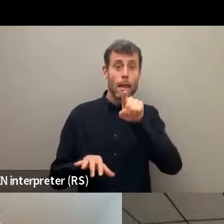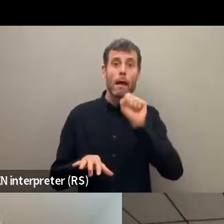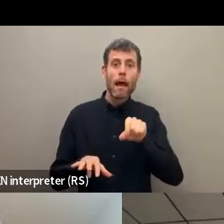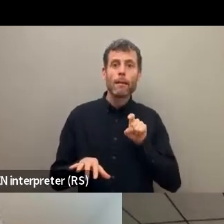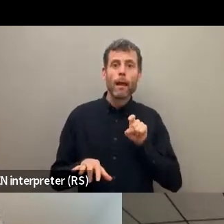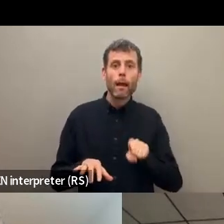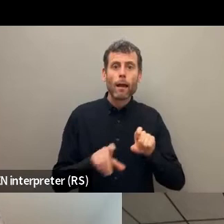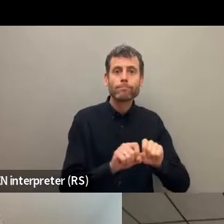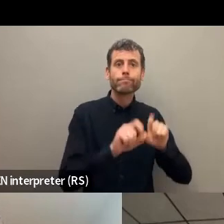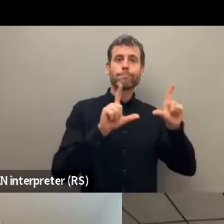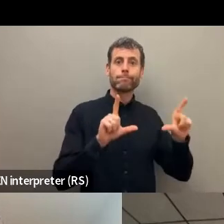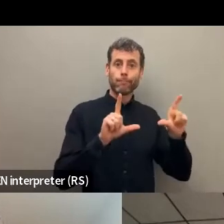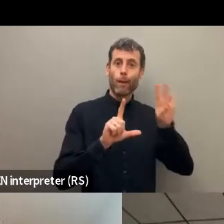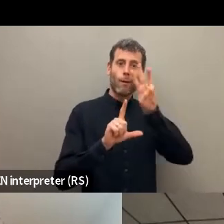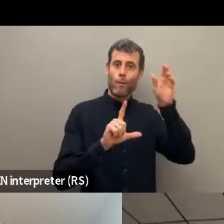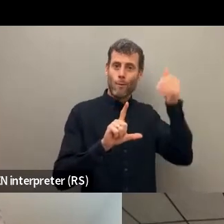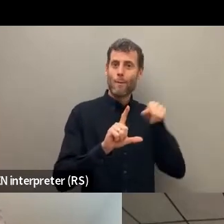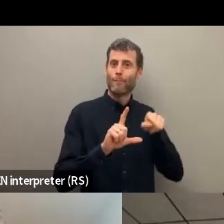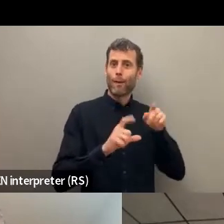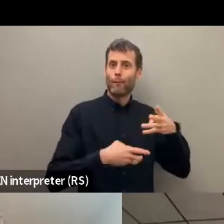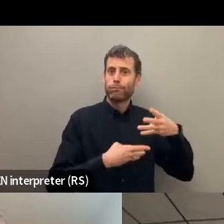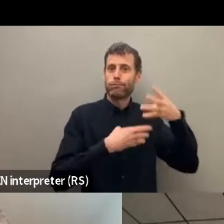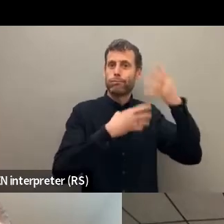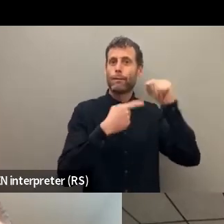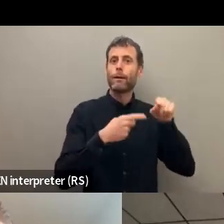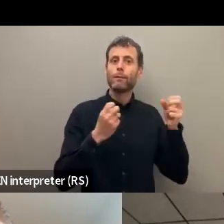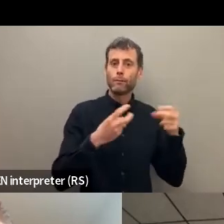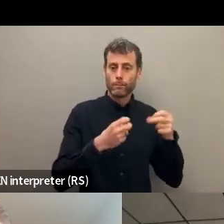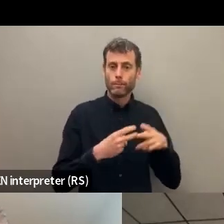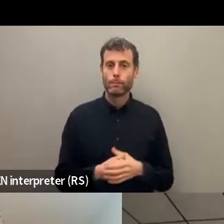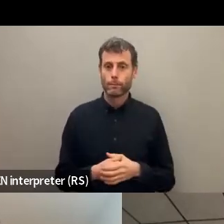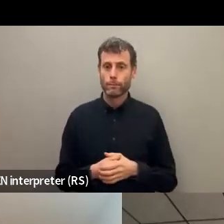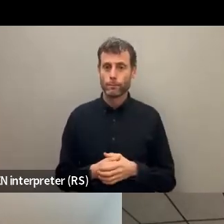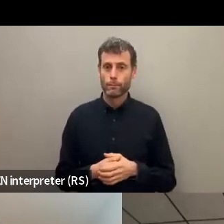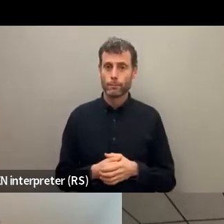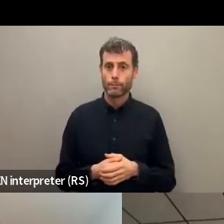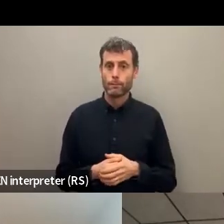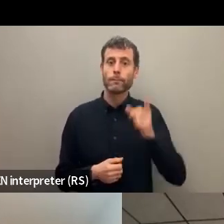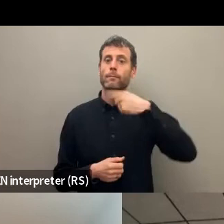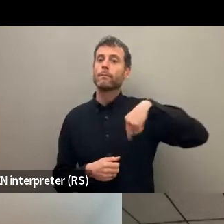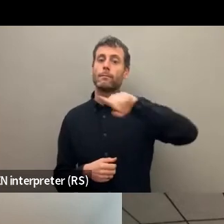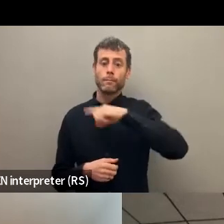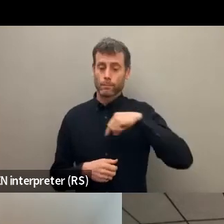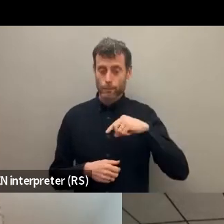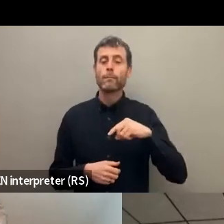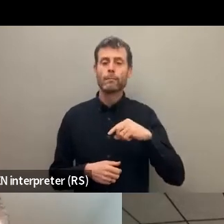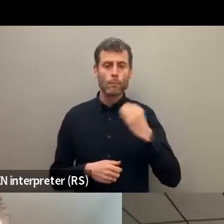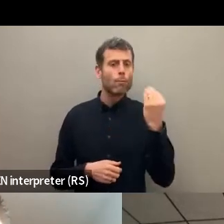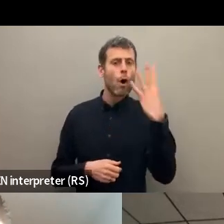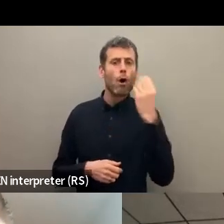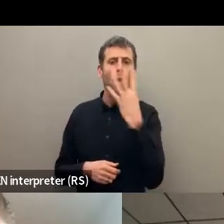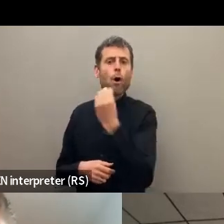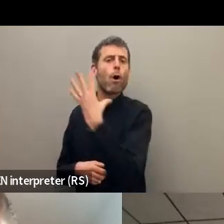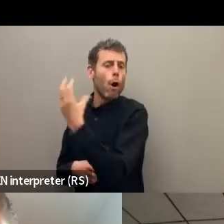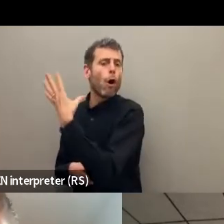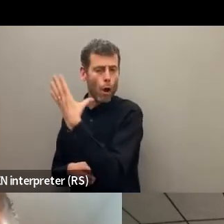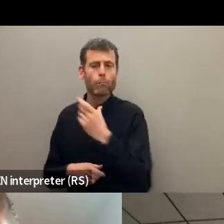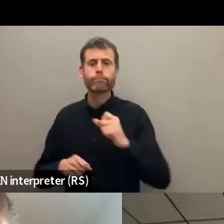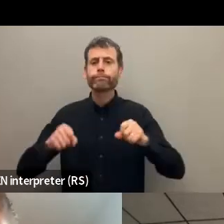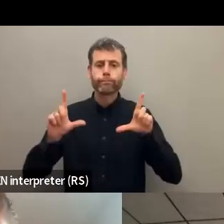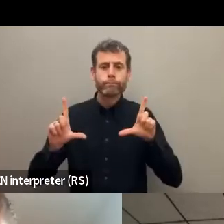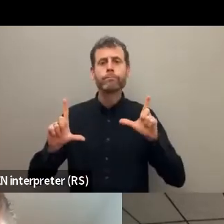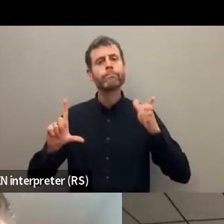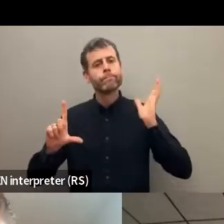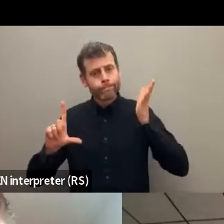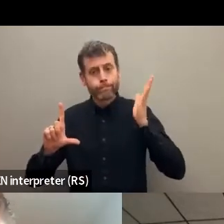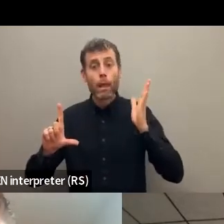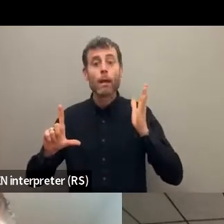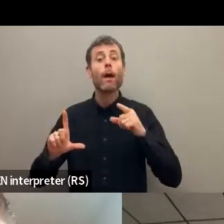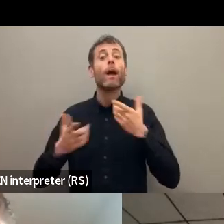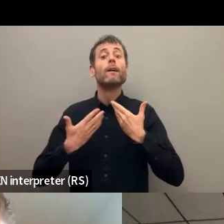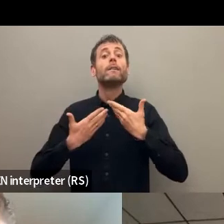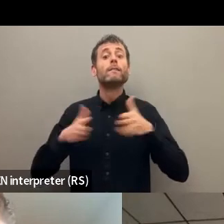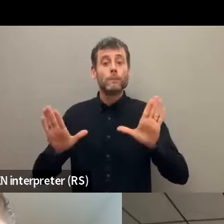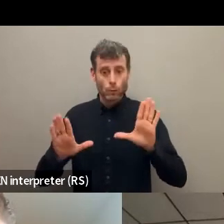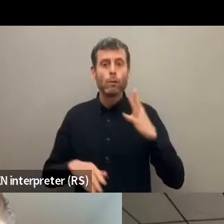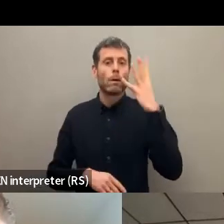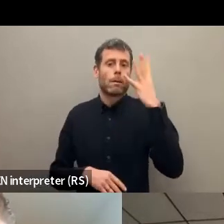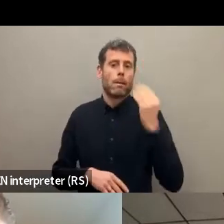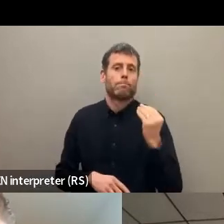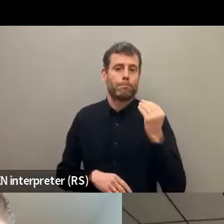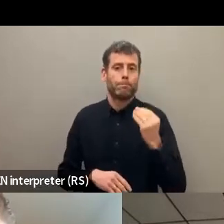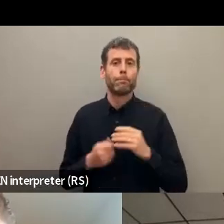Mohammed Ali Loutfy: presenters and the moderator will use their cameras, while presenting, but for others, we ask you that you please turn off your cameras.